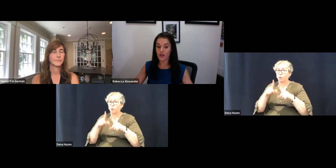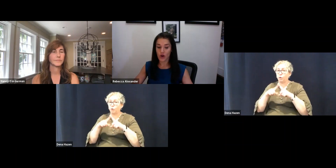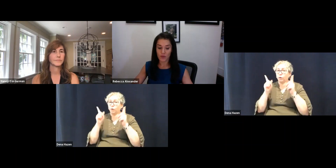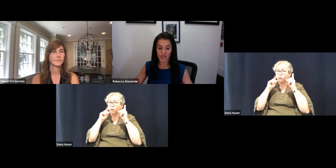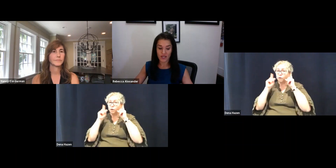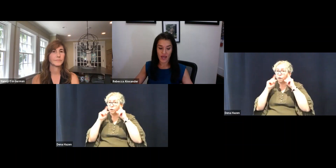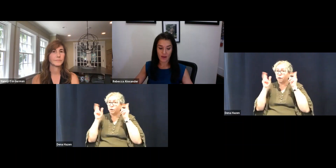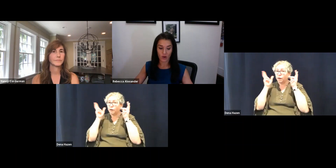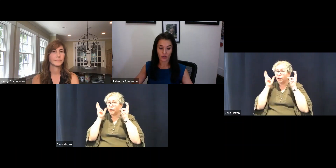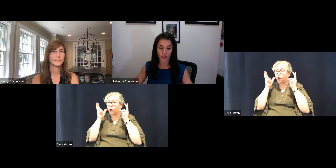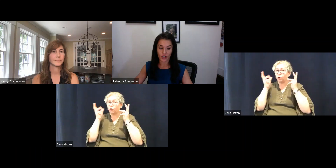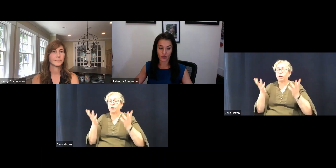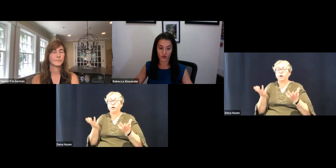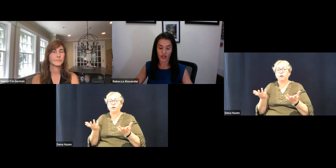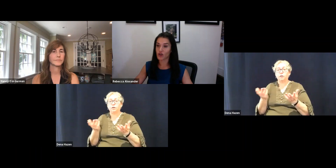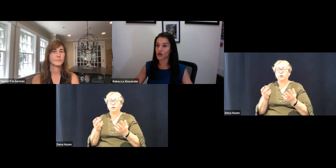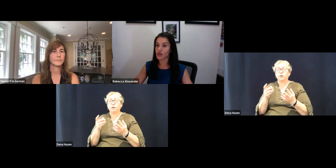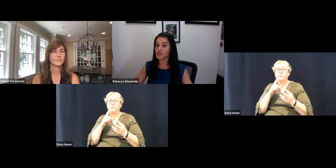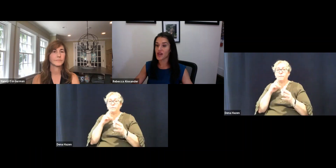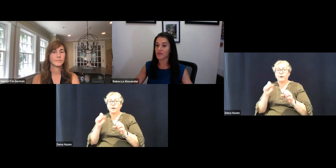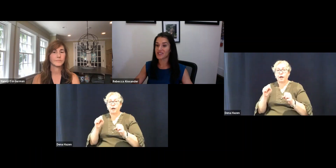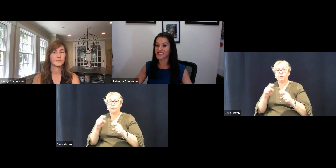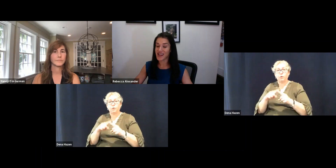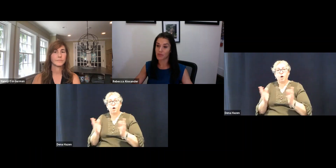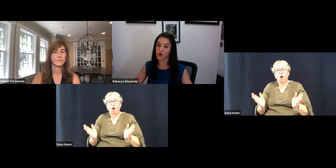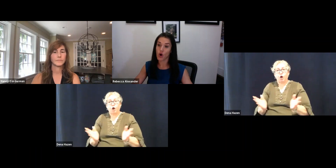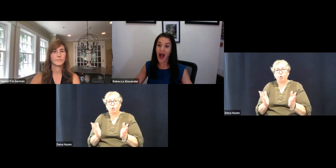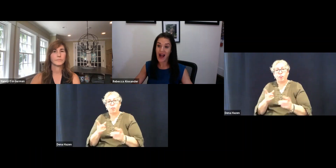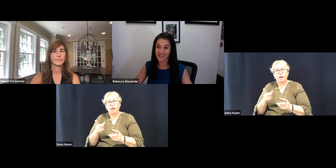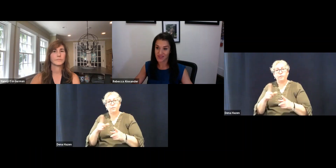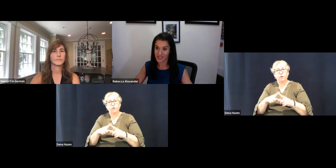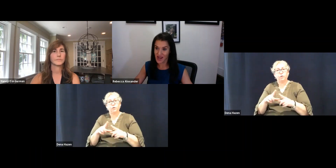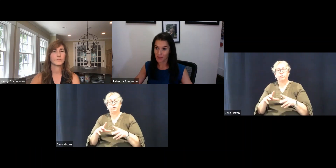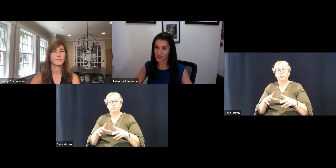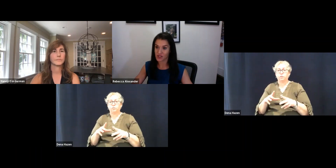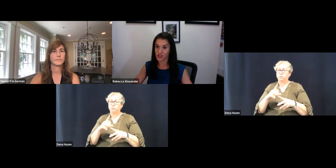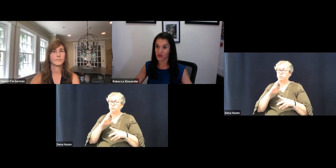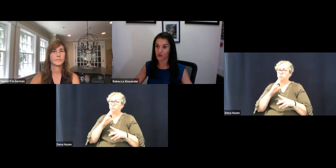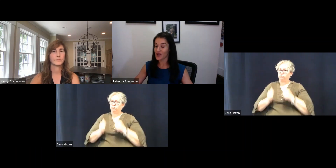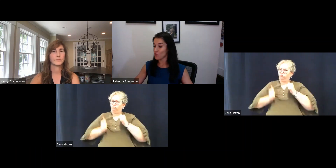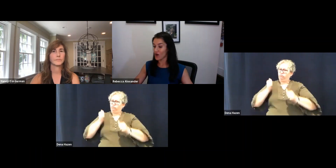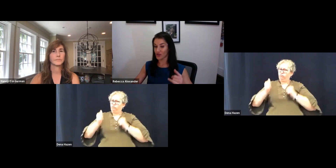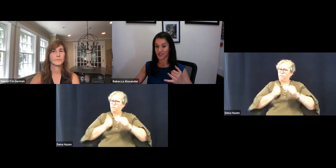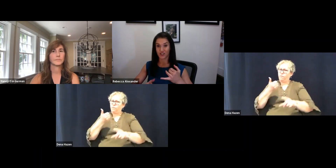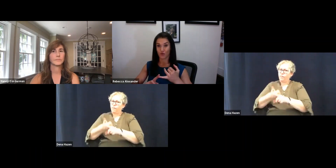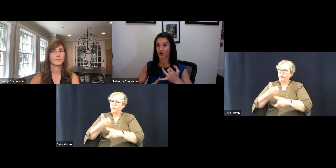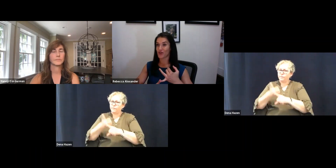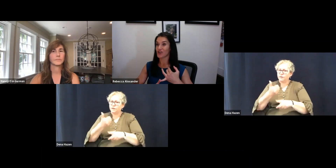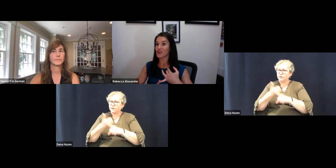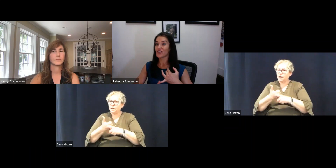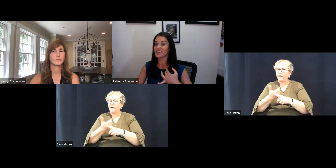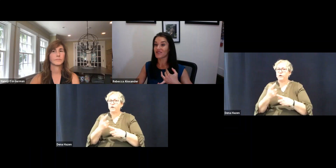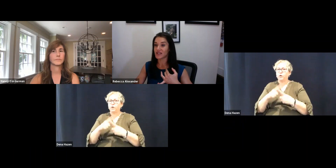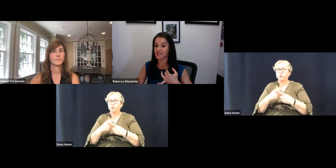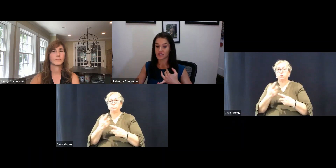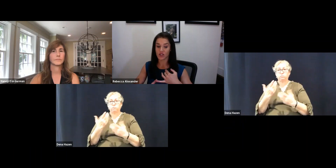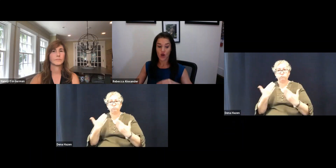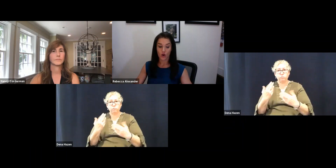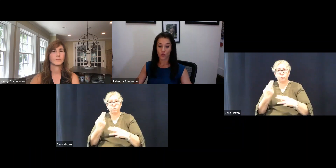Being able to encourage them to take proactive steps to whether it's to wear their hearing devices,